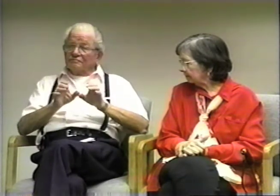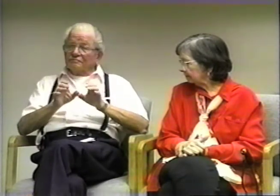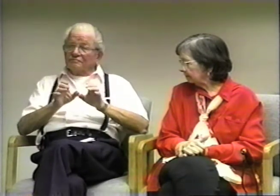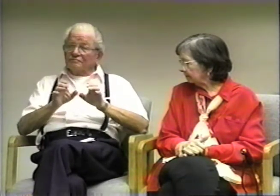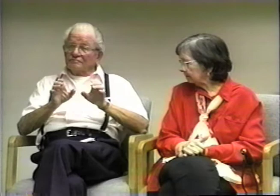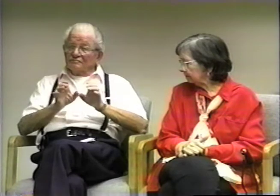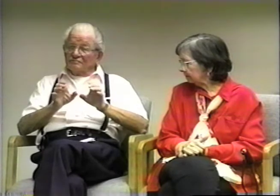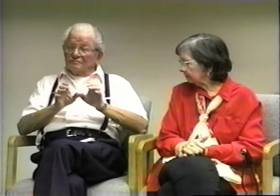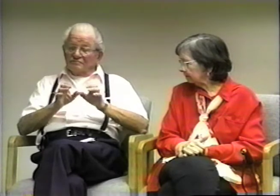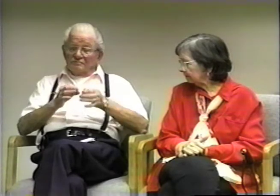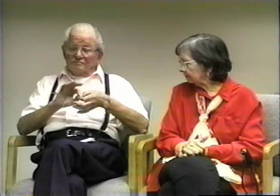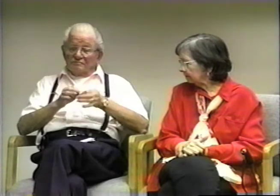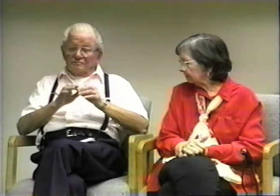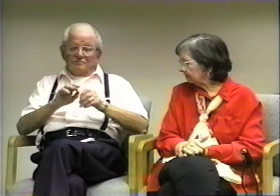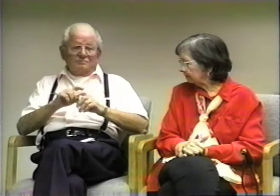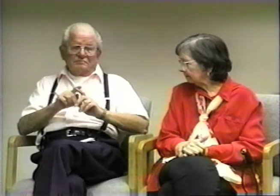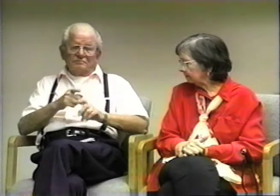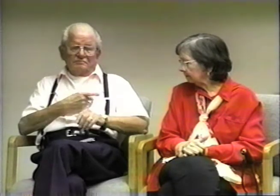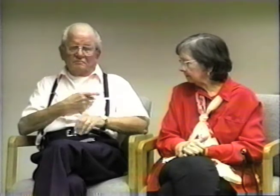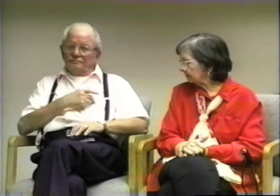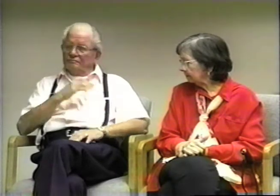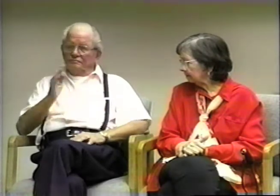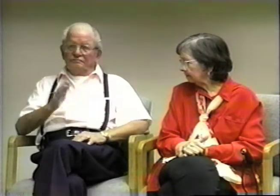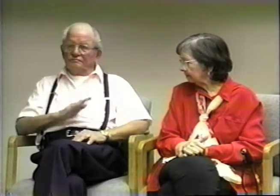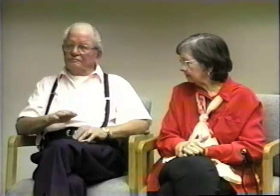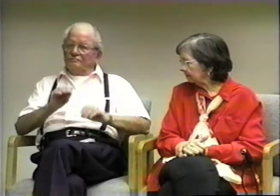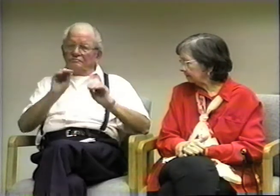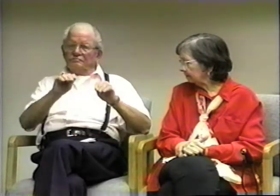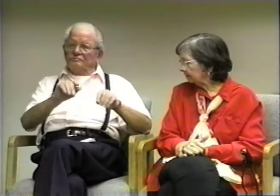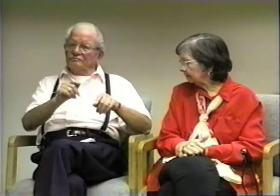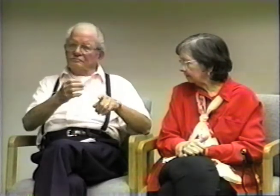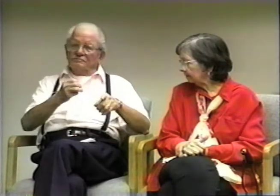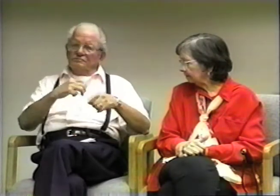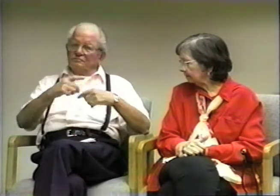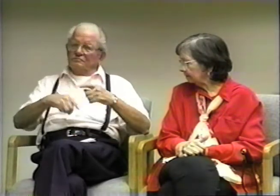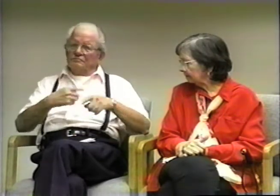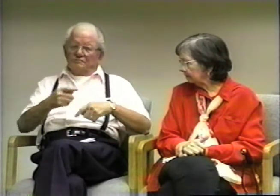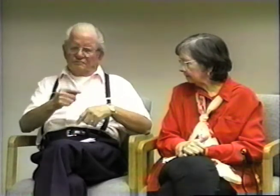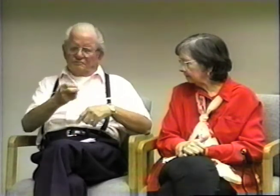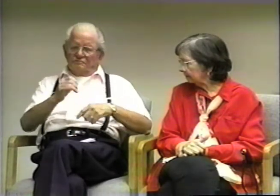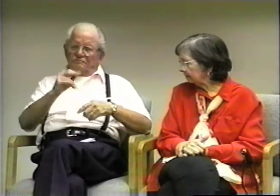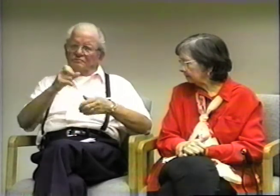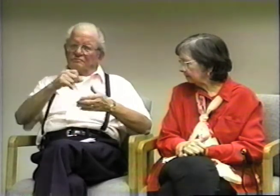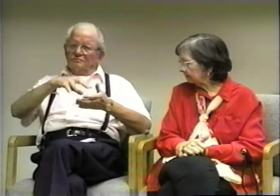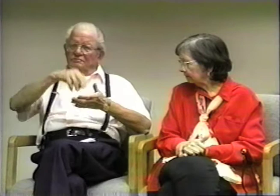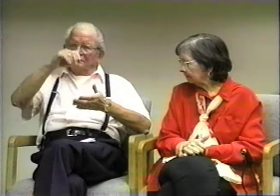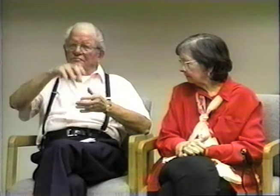to become certified interpreters, but they didn't learn sign from us.